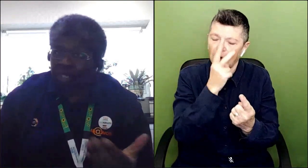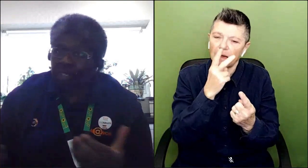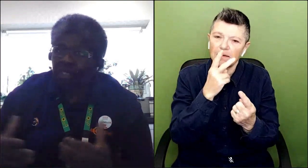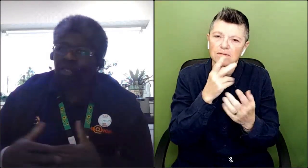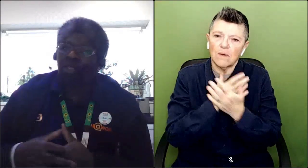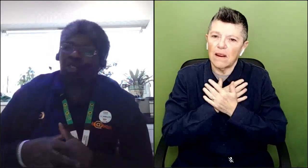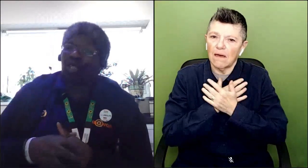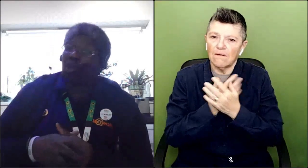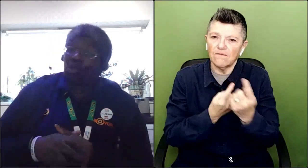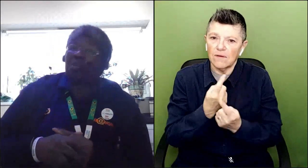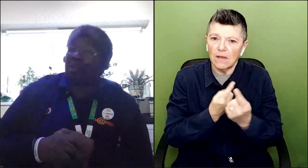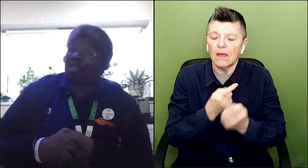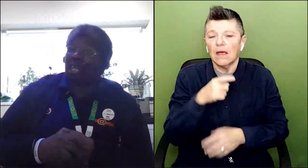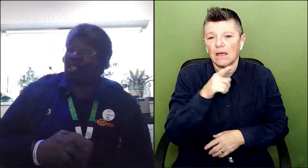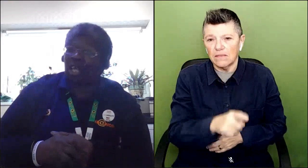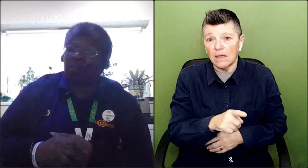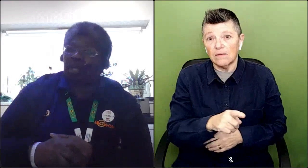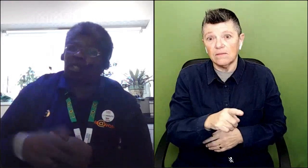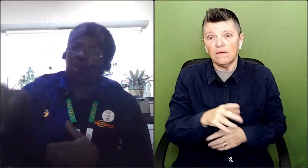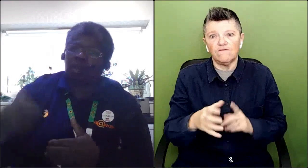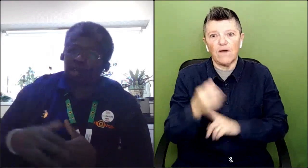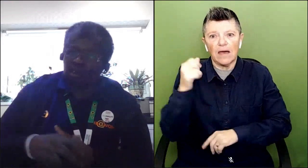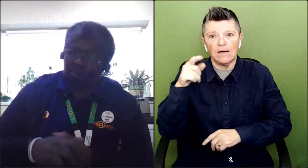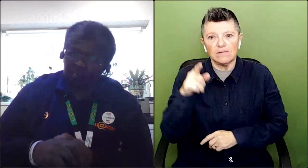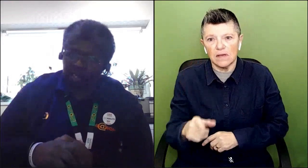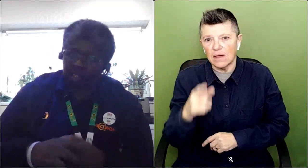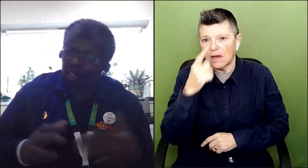in medicine that they were going to be able to get her sight back. He ran off.